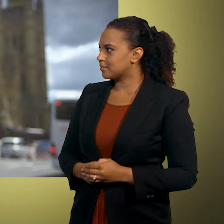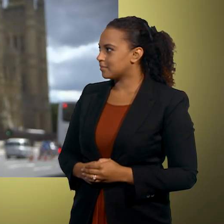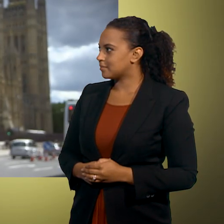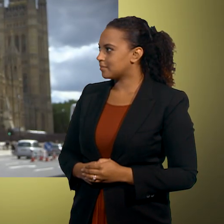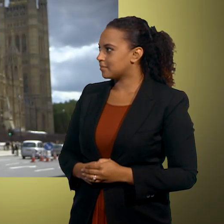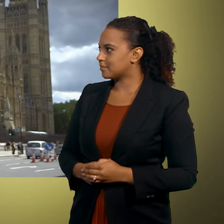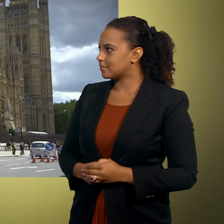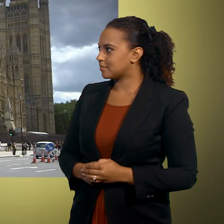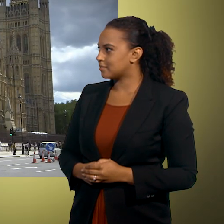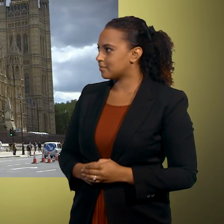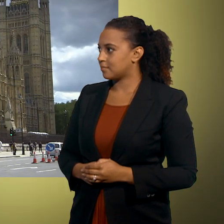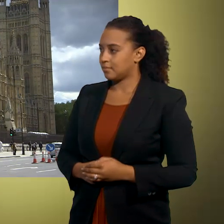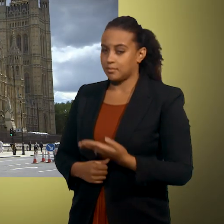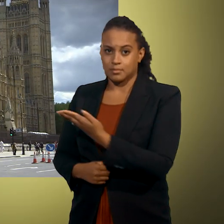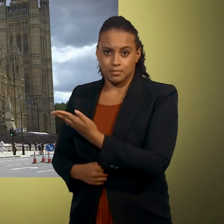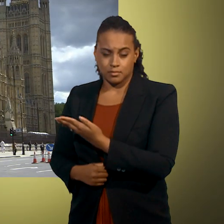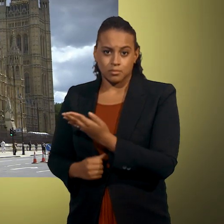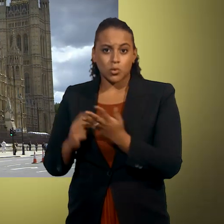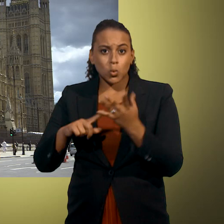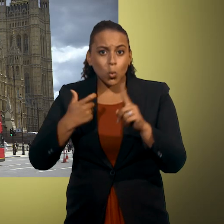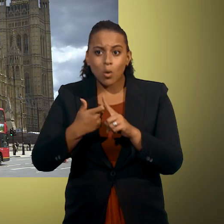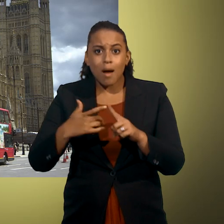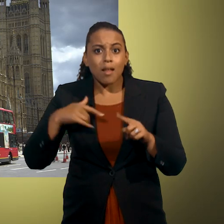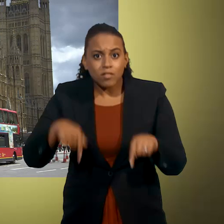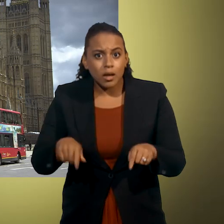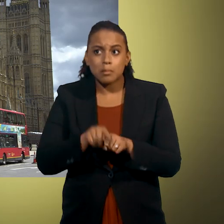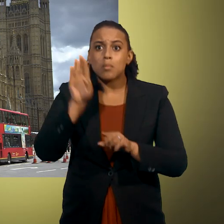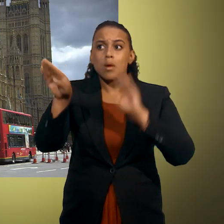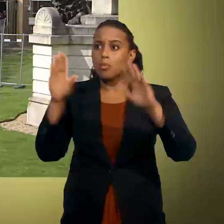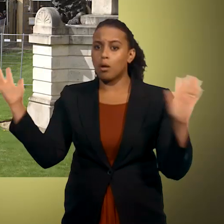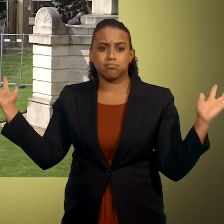The Palace of Westminster is open to all UK and overseas visitors.